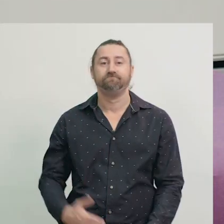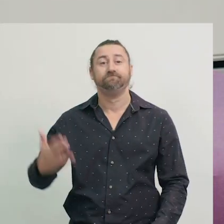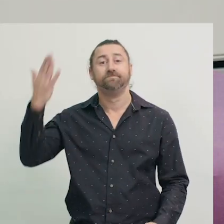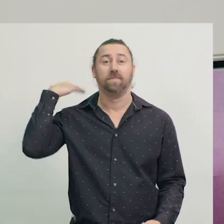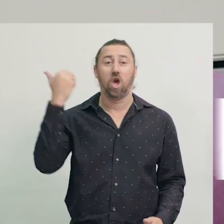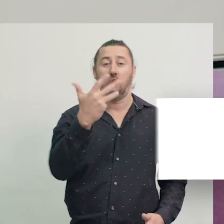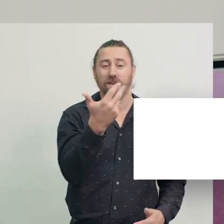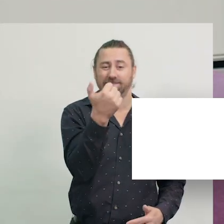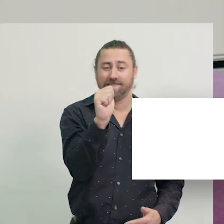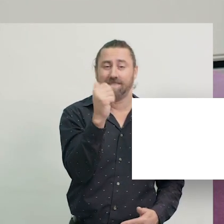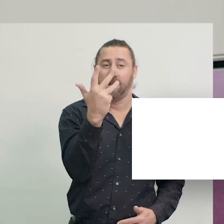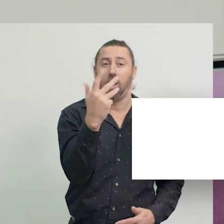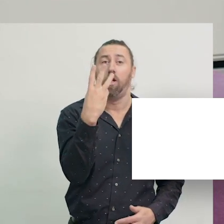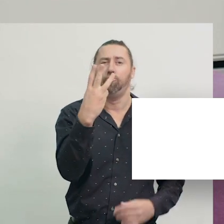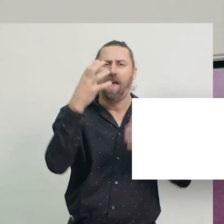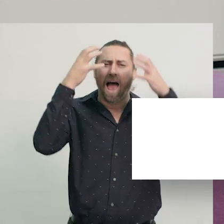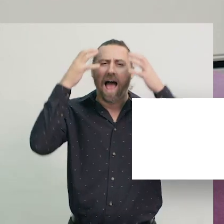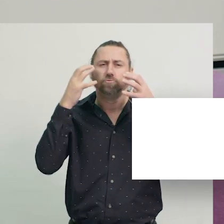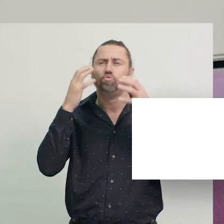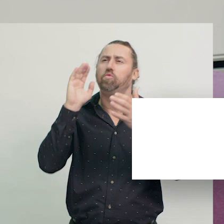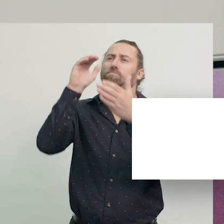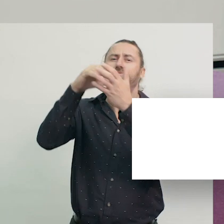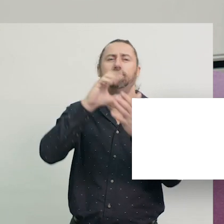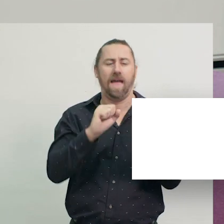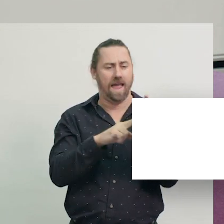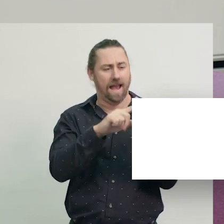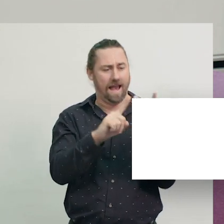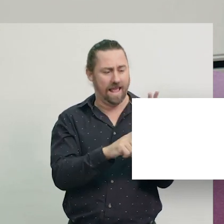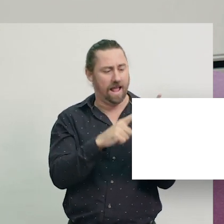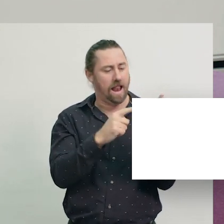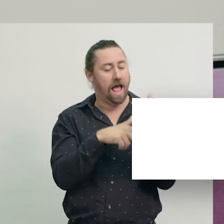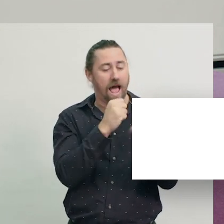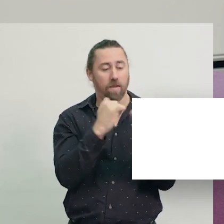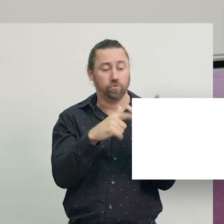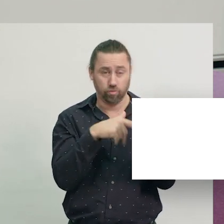In 1969, three astronauts, Neil Armstrong, Buzz Aldrin and Michael Collins,